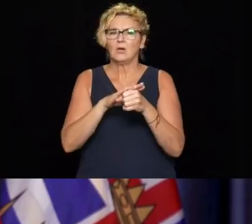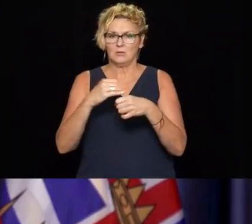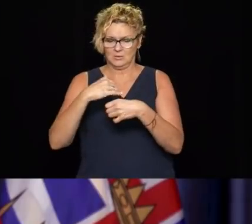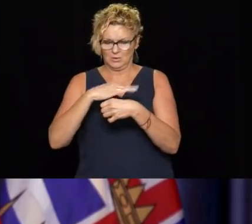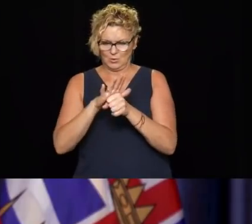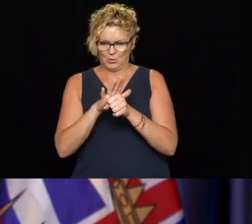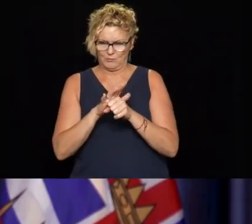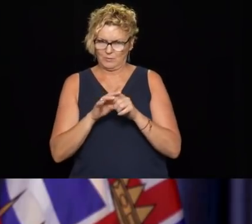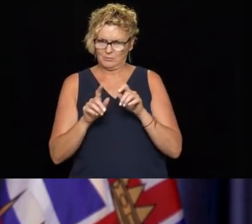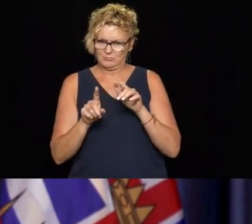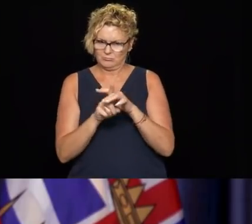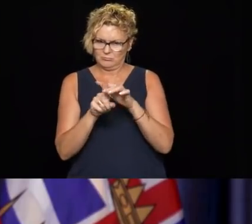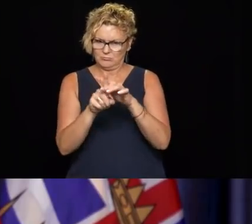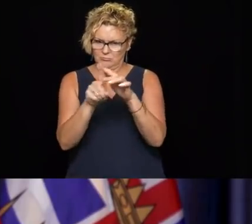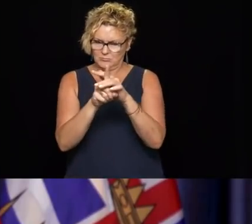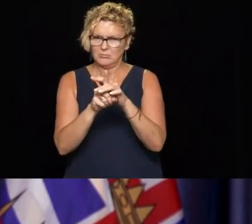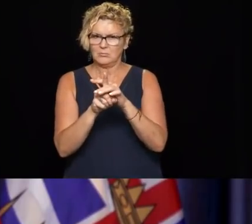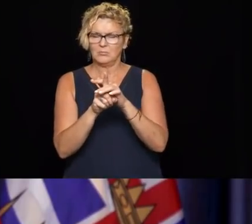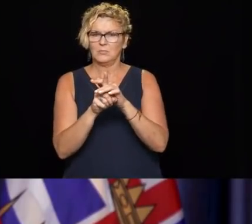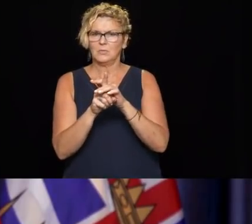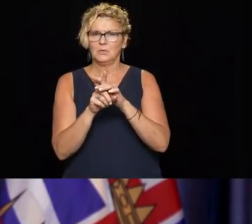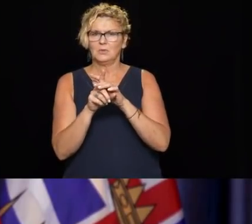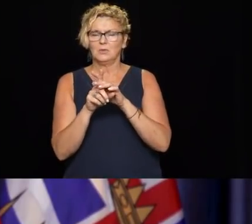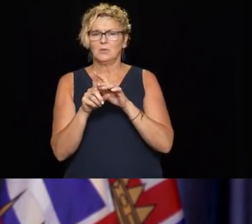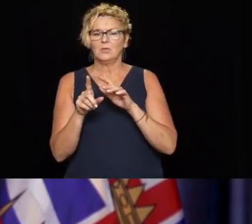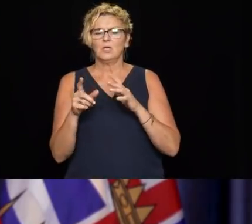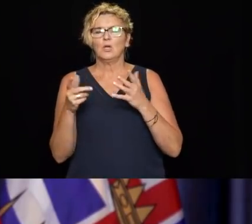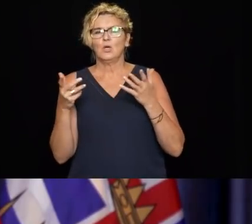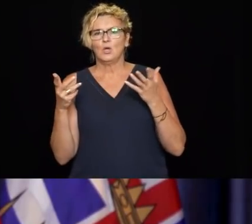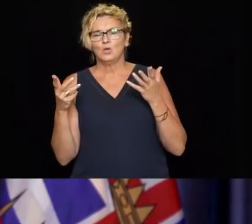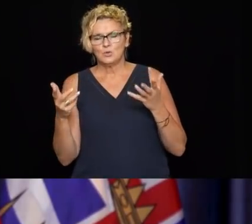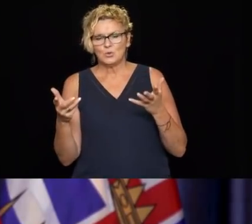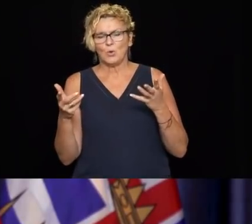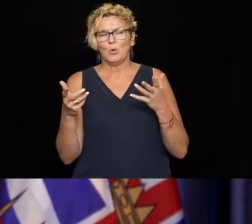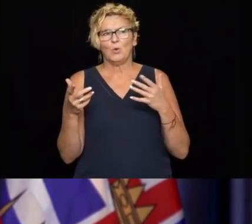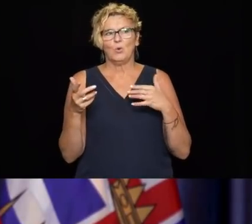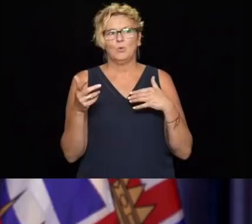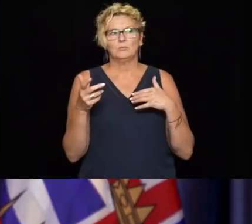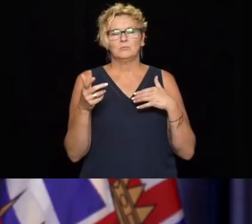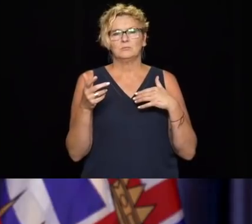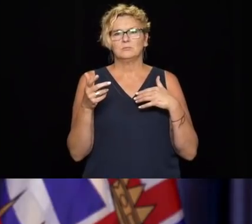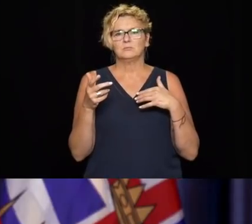in cases in that time you will recall around Kelowna, the reason why